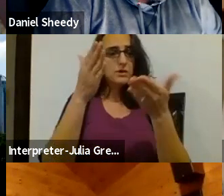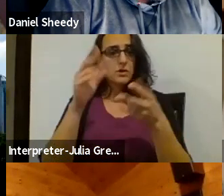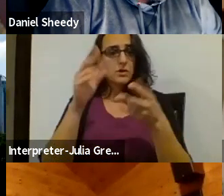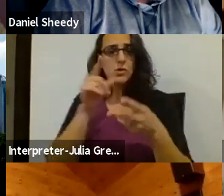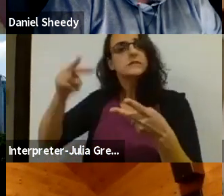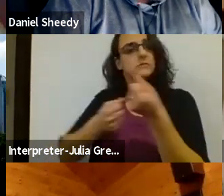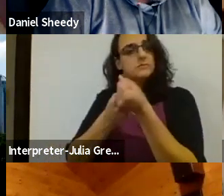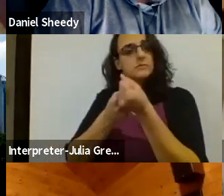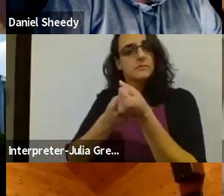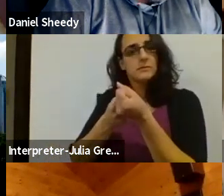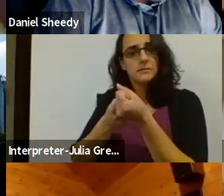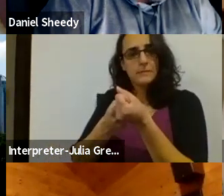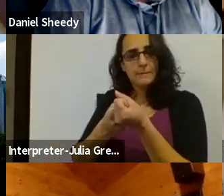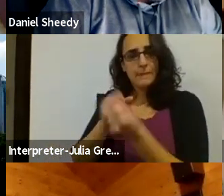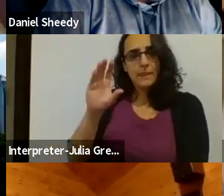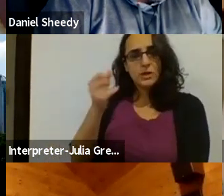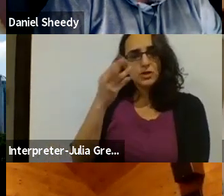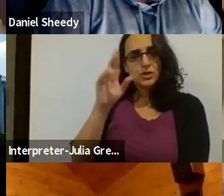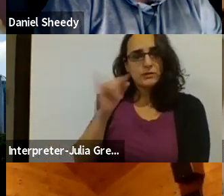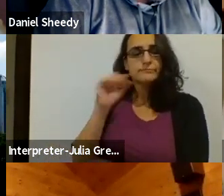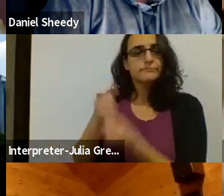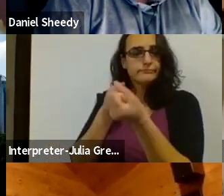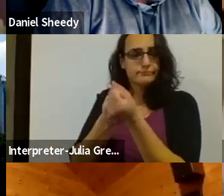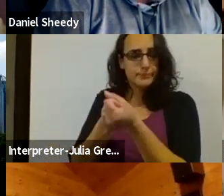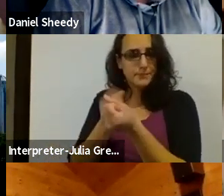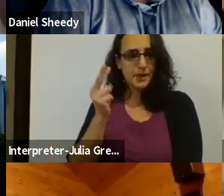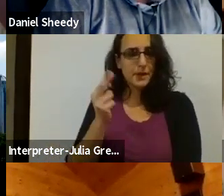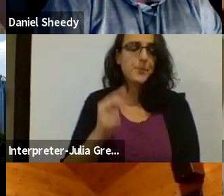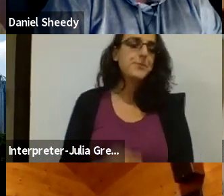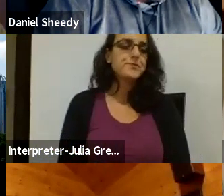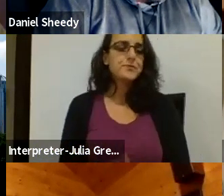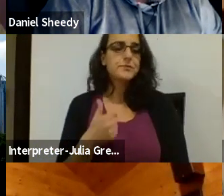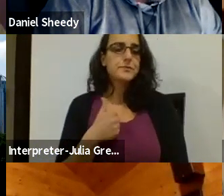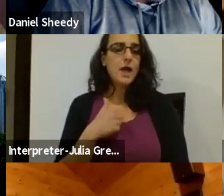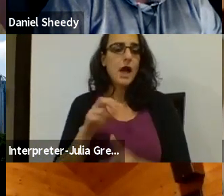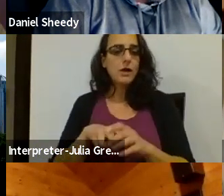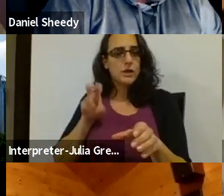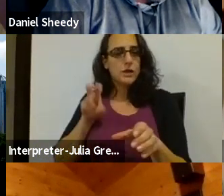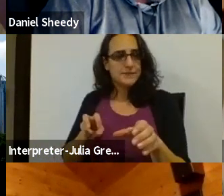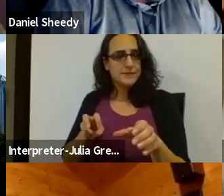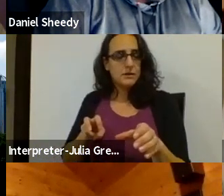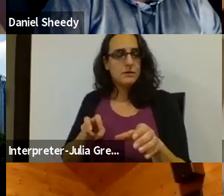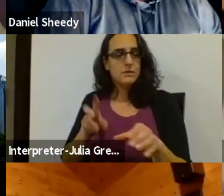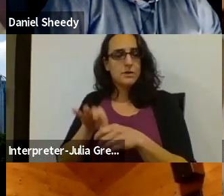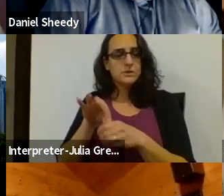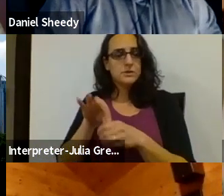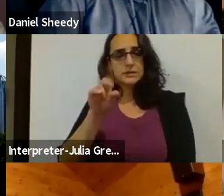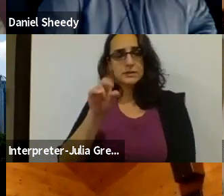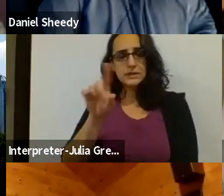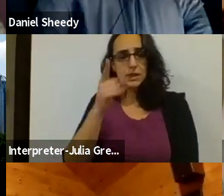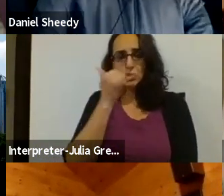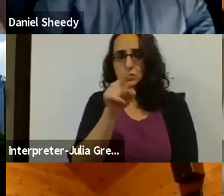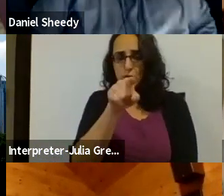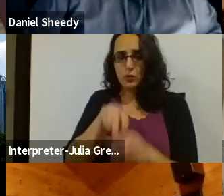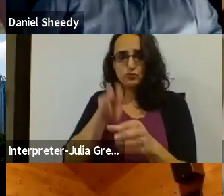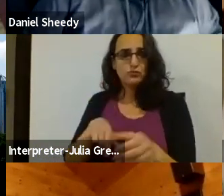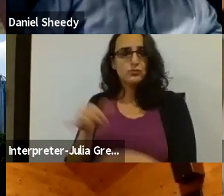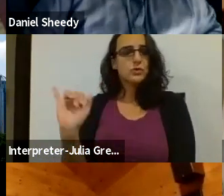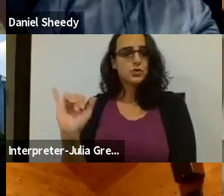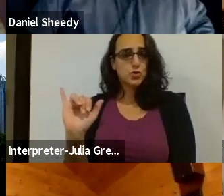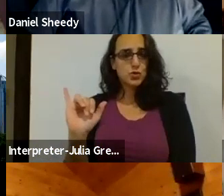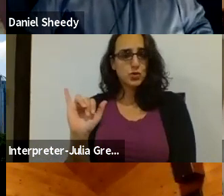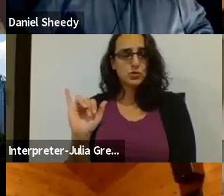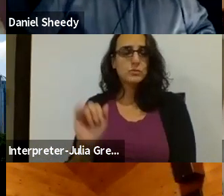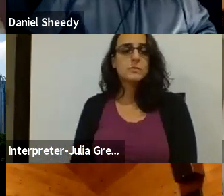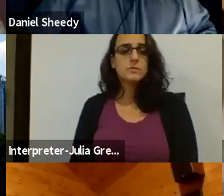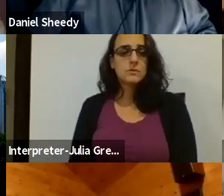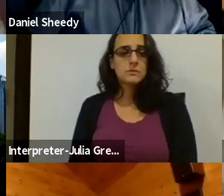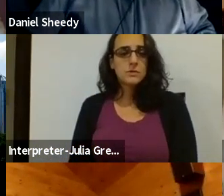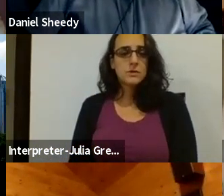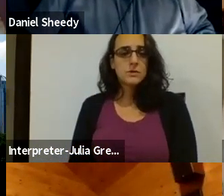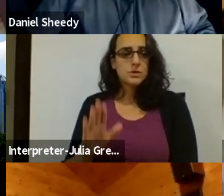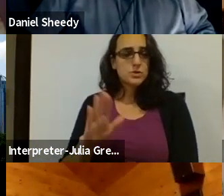Carolyn Gallagher: Second, so I'm I will abstain from this boat and as it looks like you also. So I'm called to vote. Kathleen stern